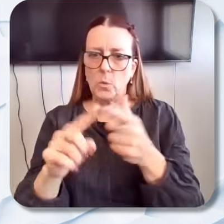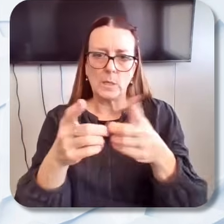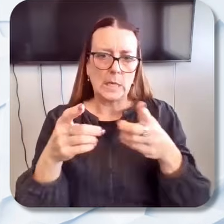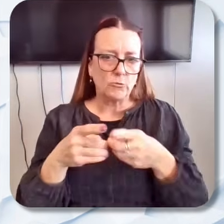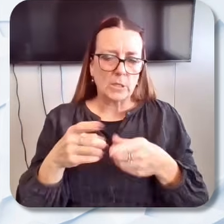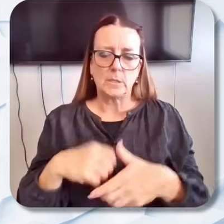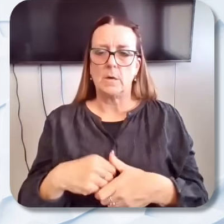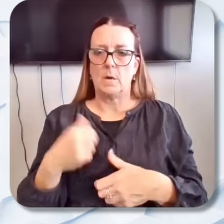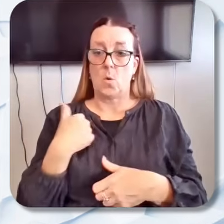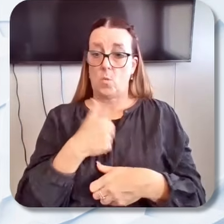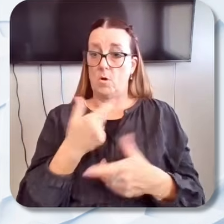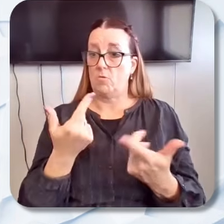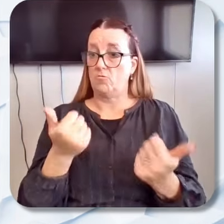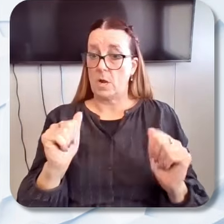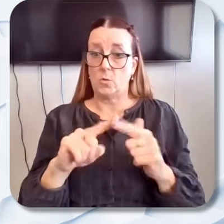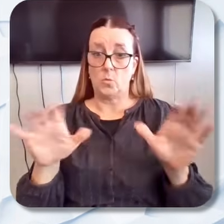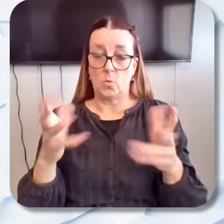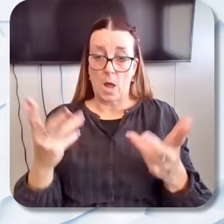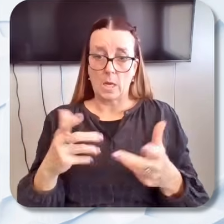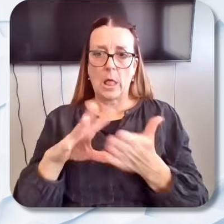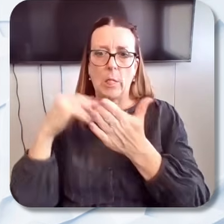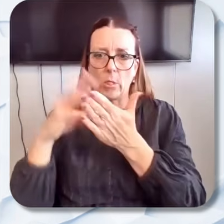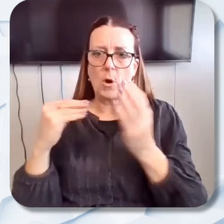All we're trying to do in this instance is to learn a little bit more.